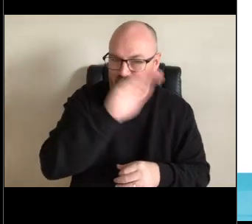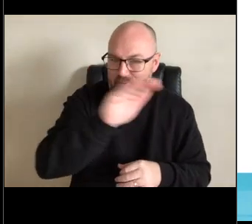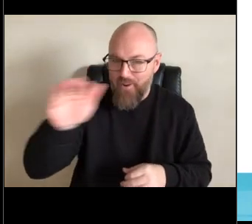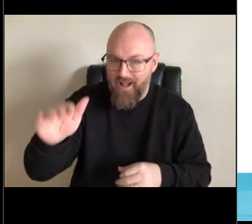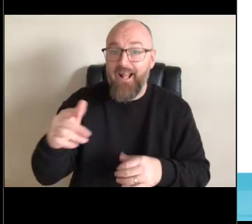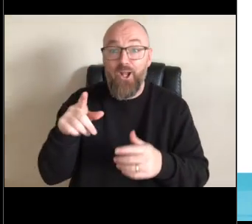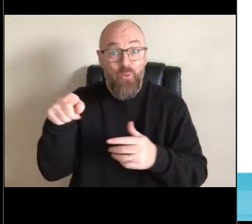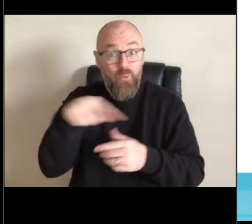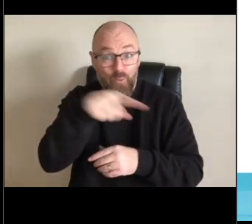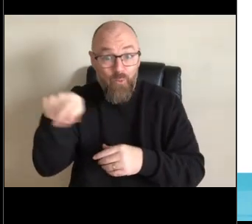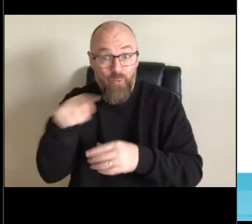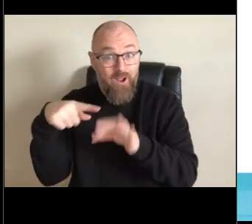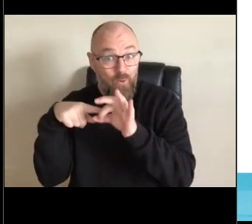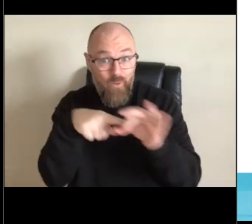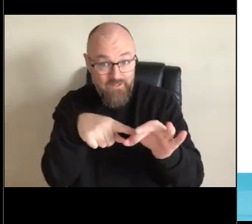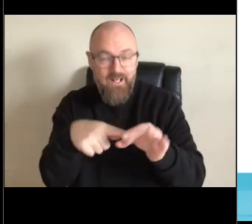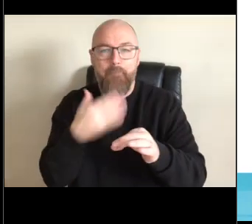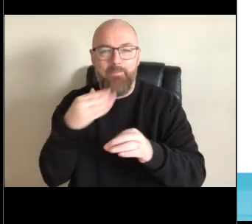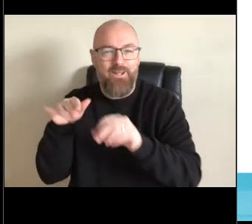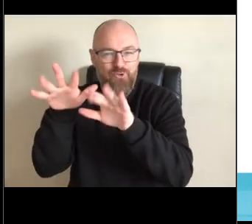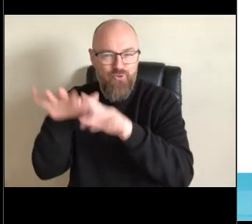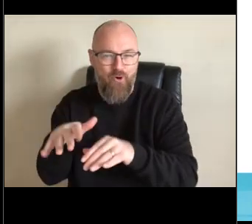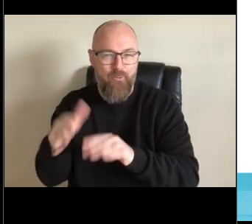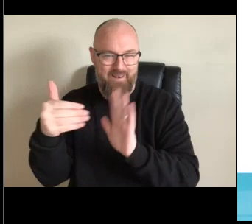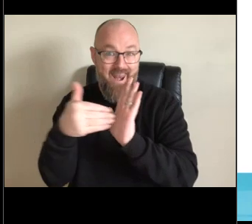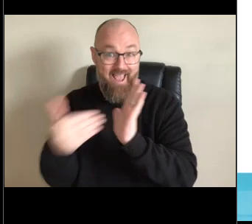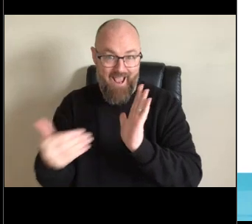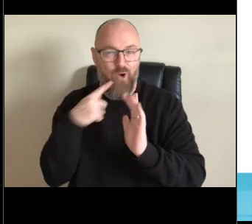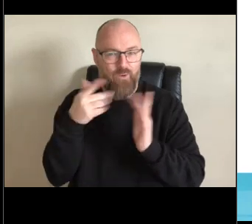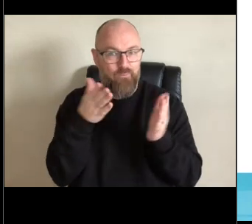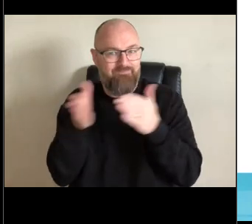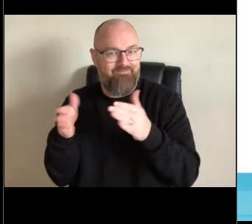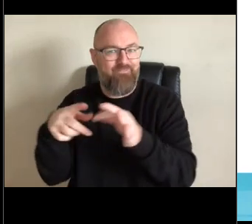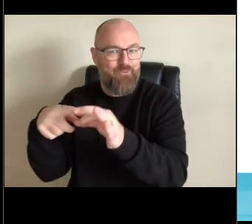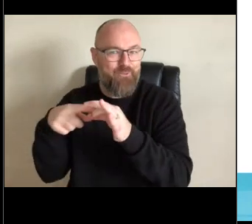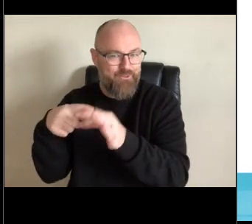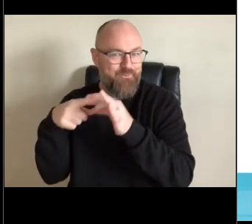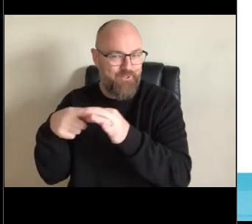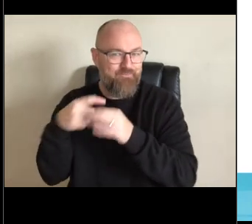type them in now because we'll be moving on to that section pretty soon um um I want to say that